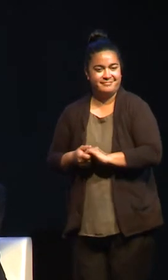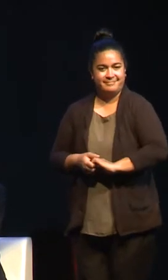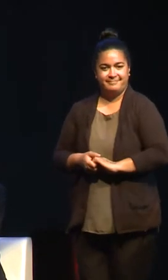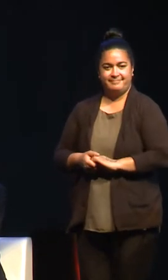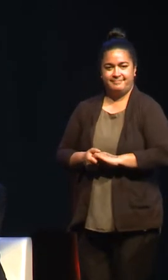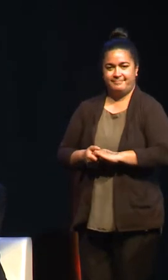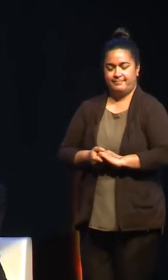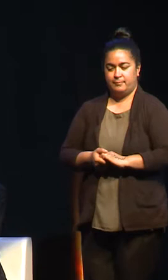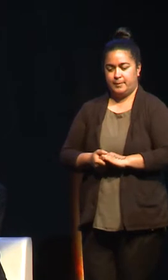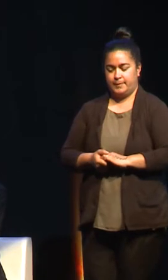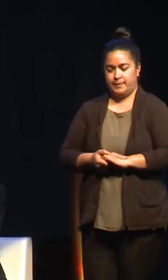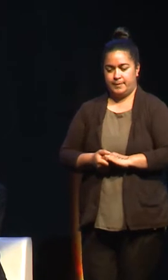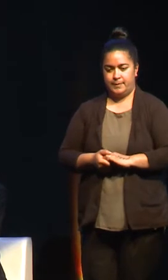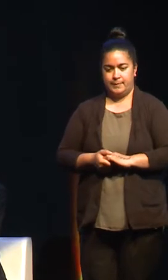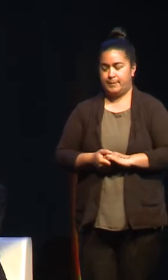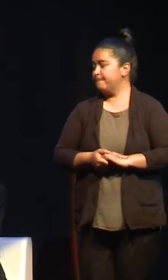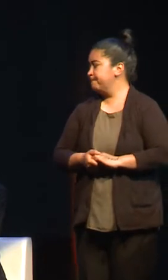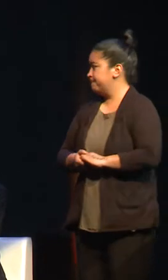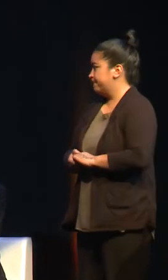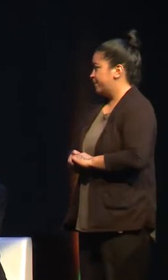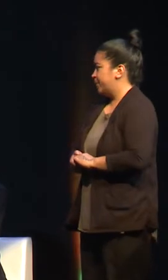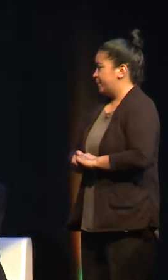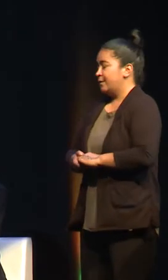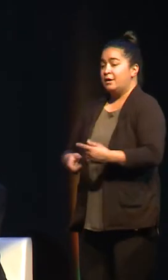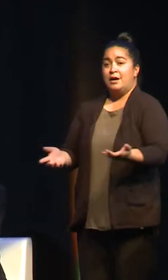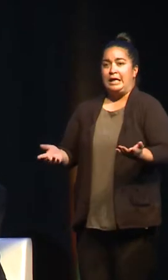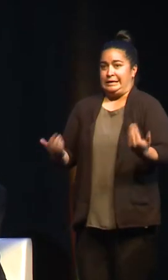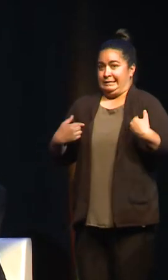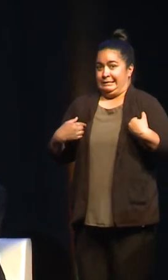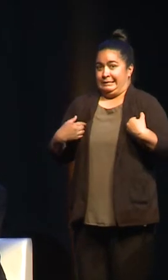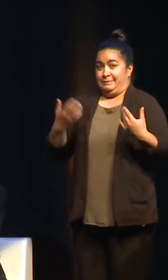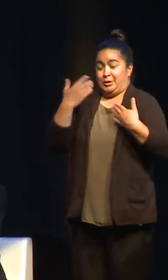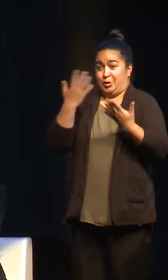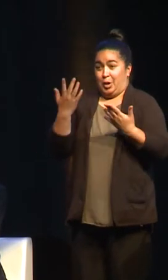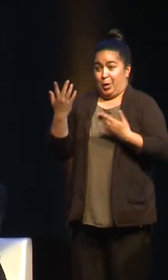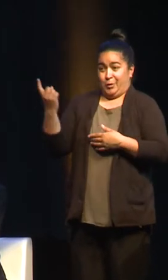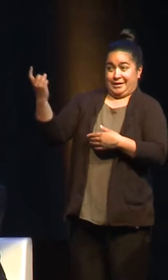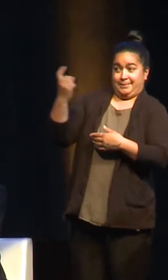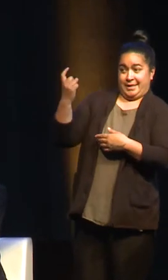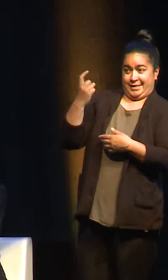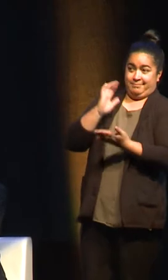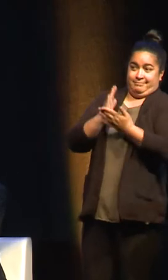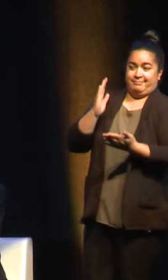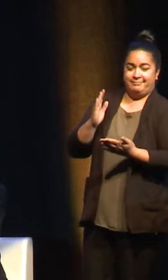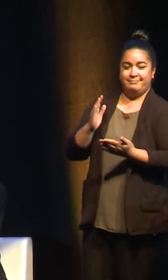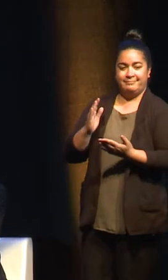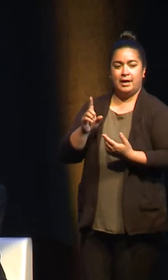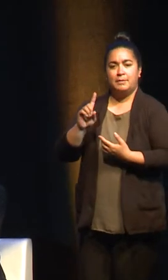Minister Shaw: I can't say what's coming through the pipeline, but there's an active program